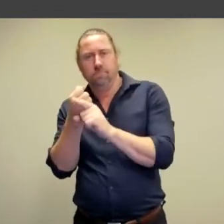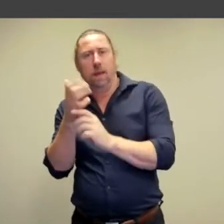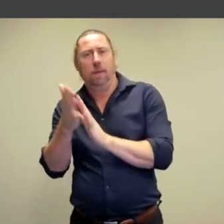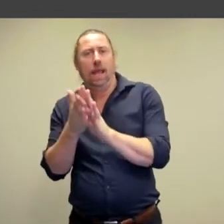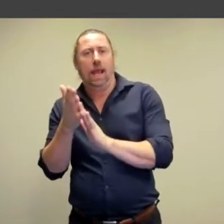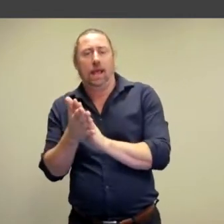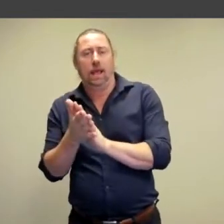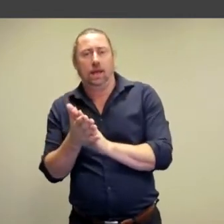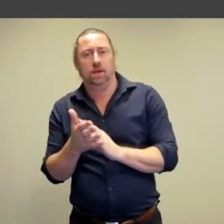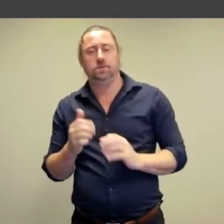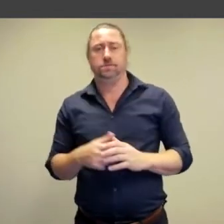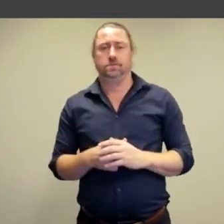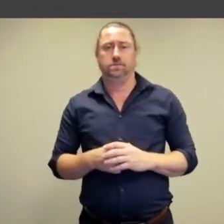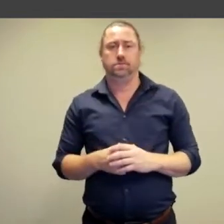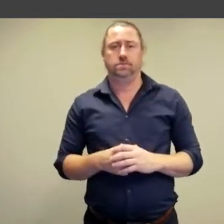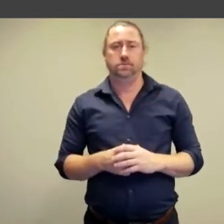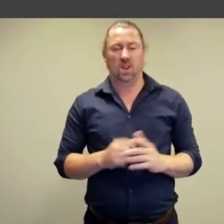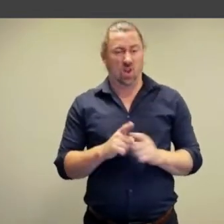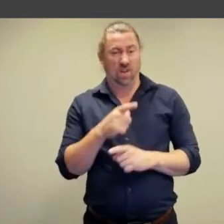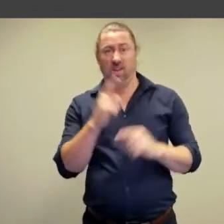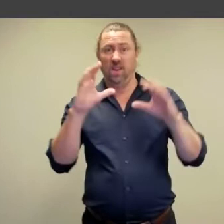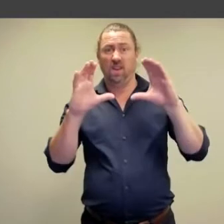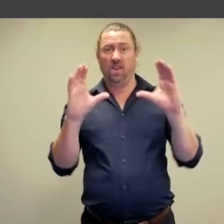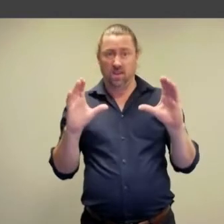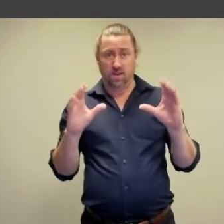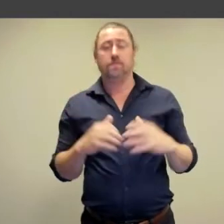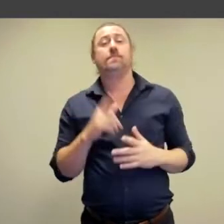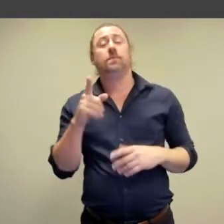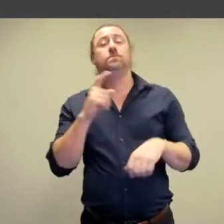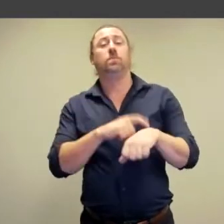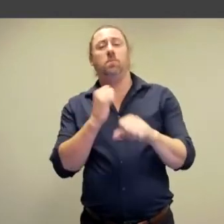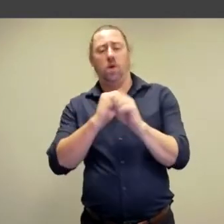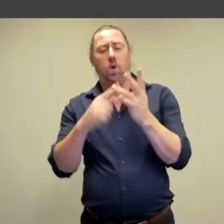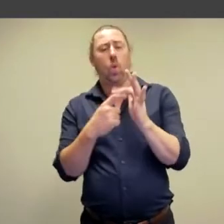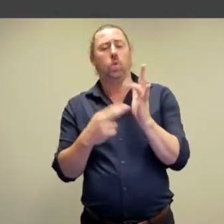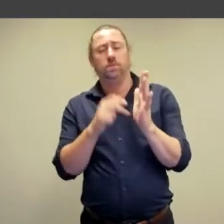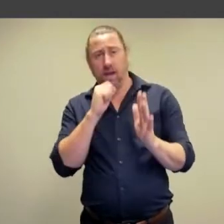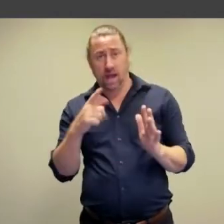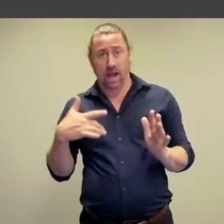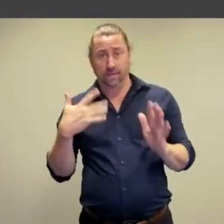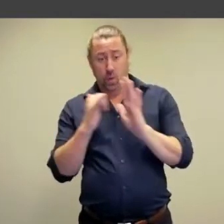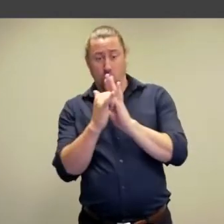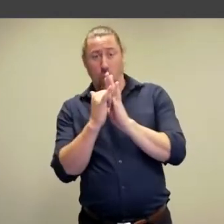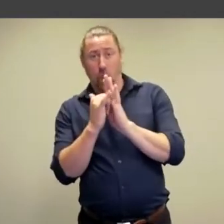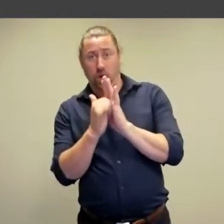Matta-Clark. So Matta-Clark was living in